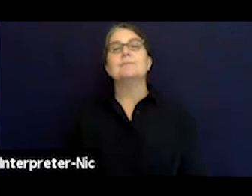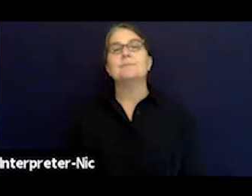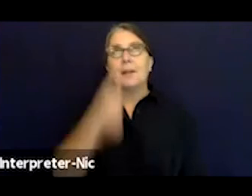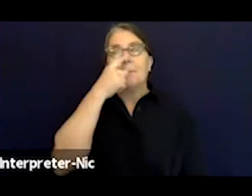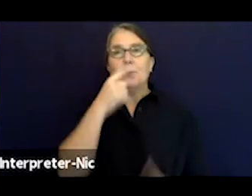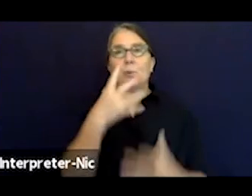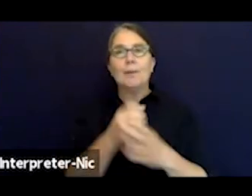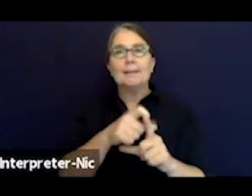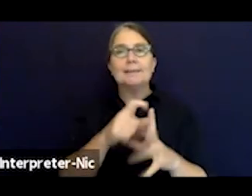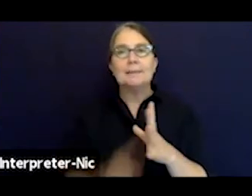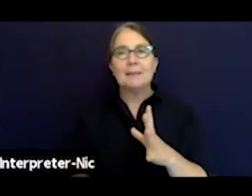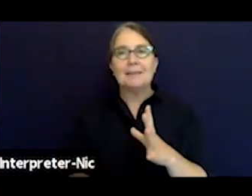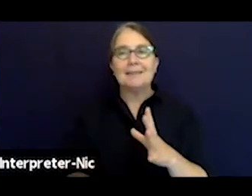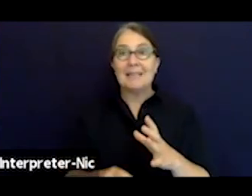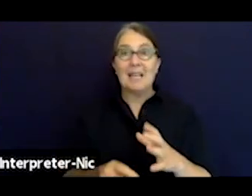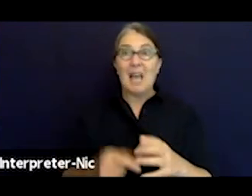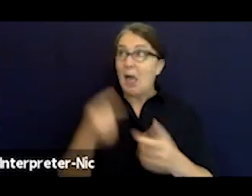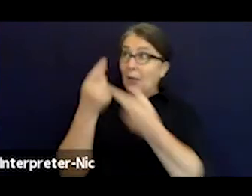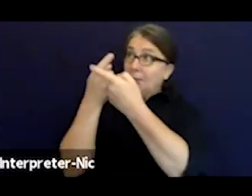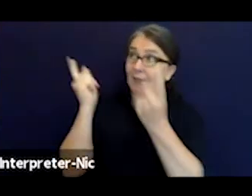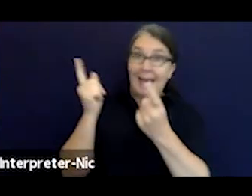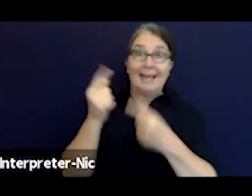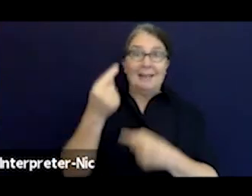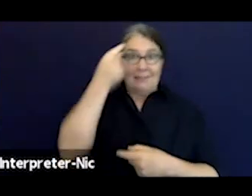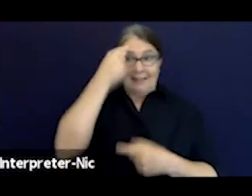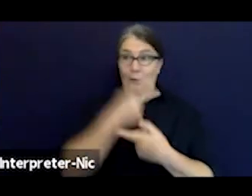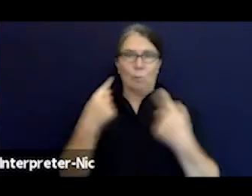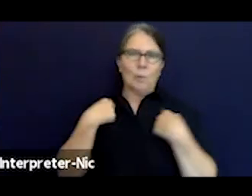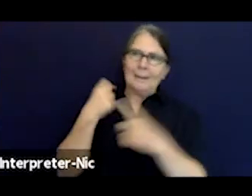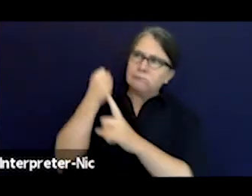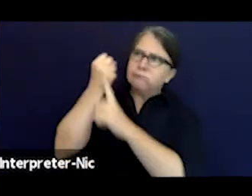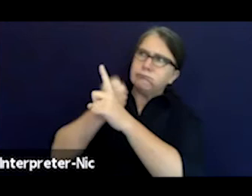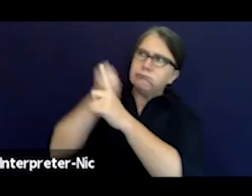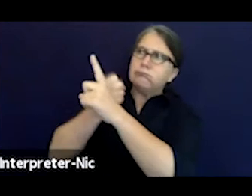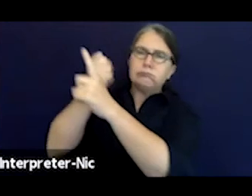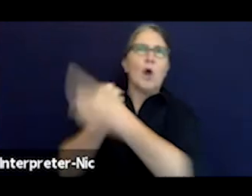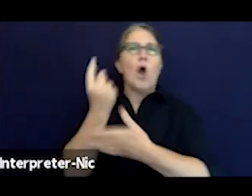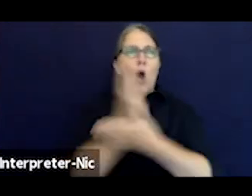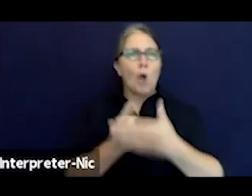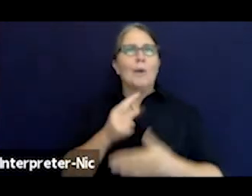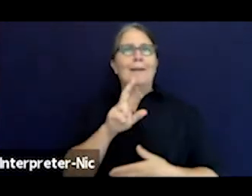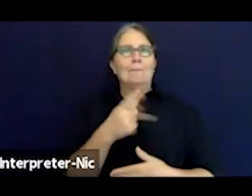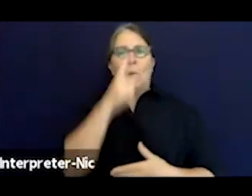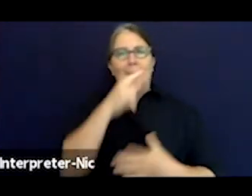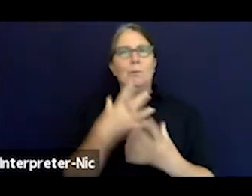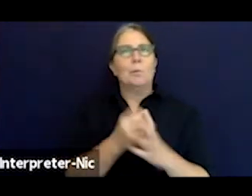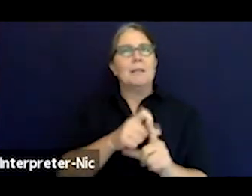They think we are advocates only for the people whom we directly serve in Disability Services.